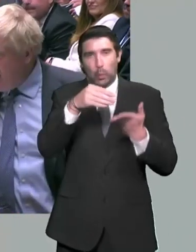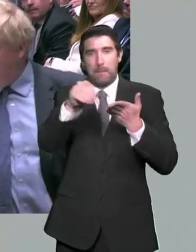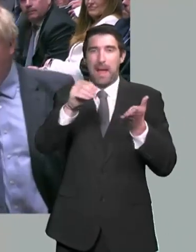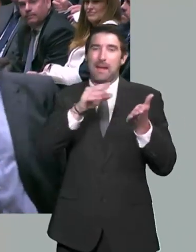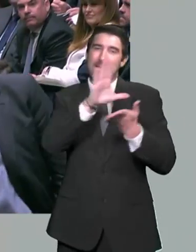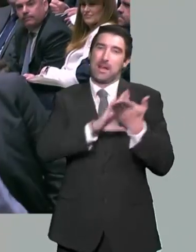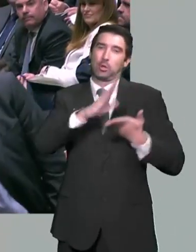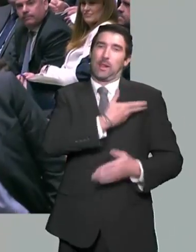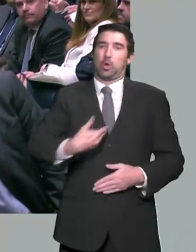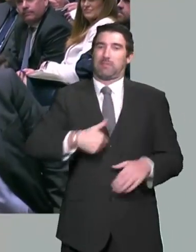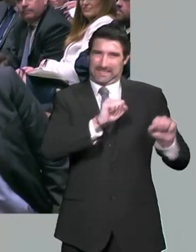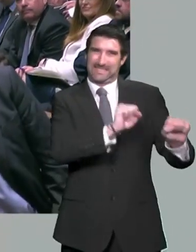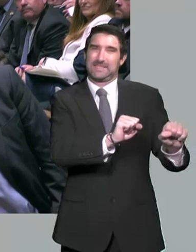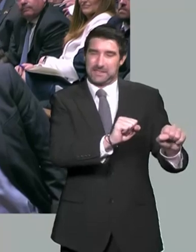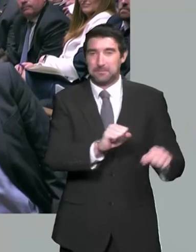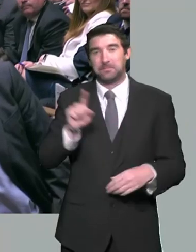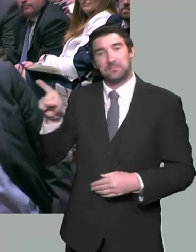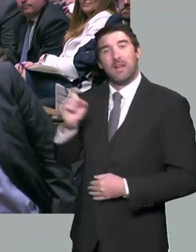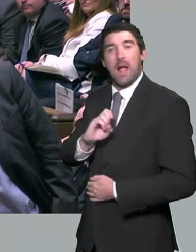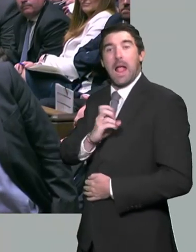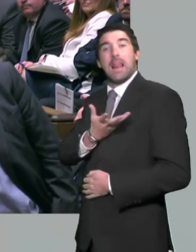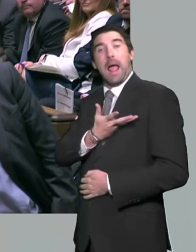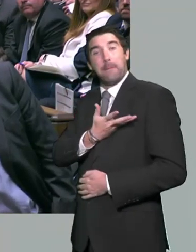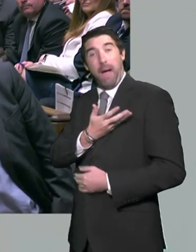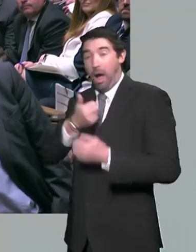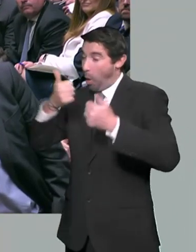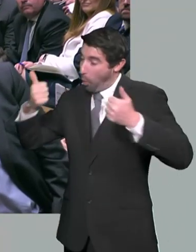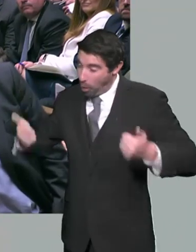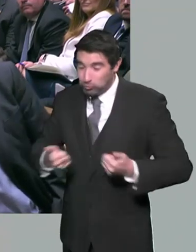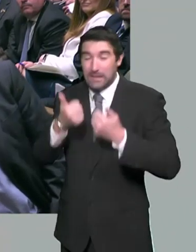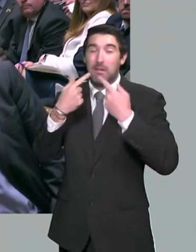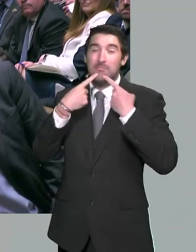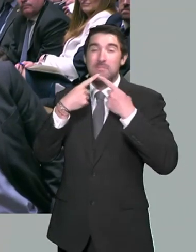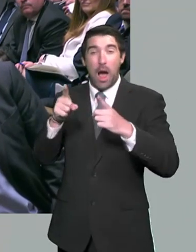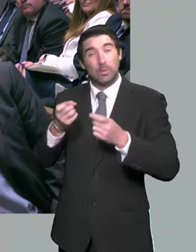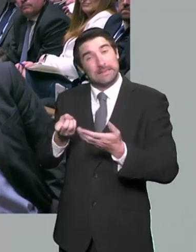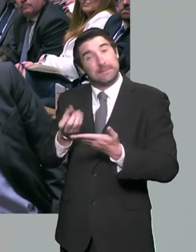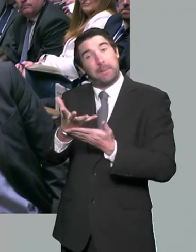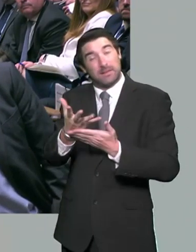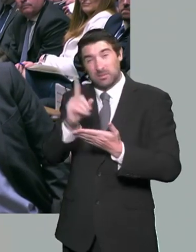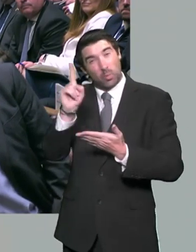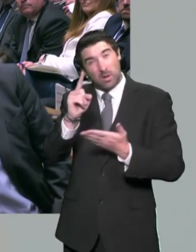Labour has already made spending commitments, in this Parliament alone, worth £94 billion